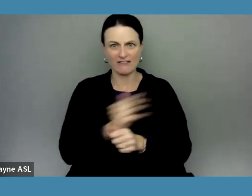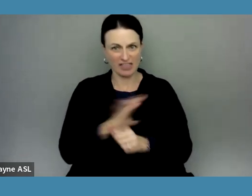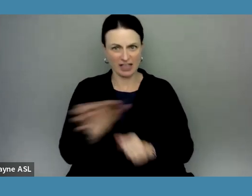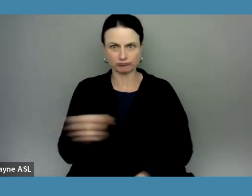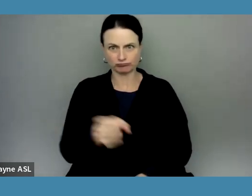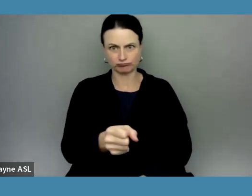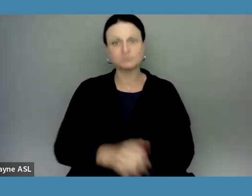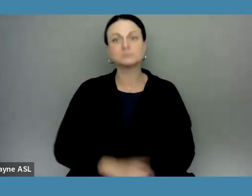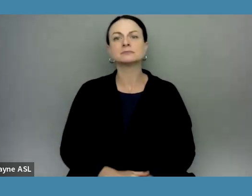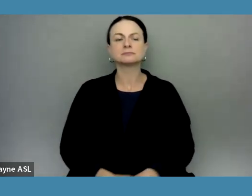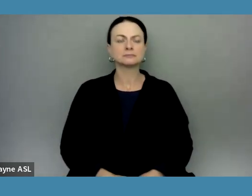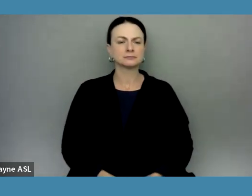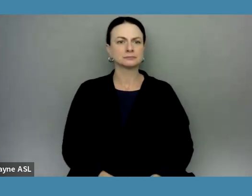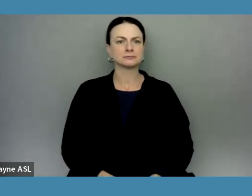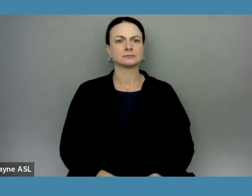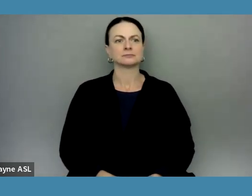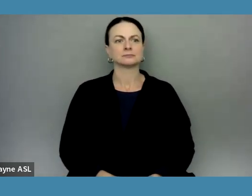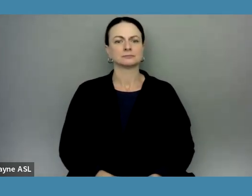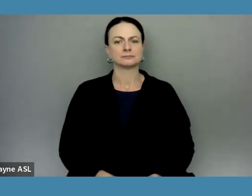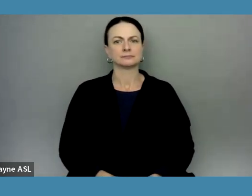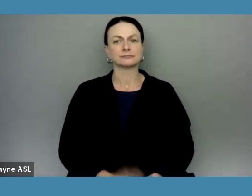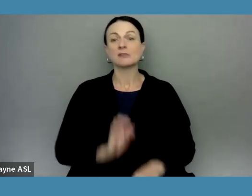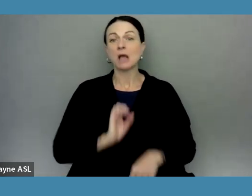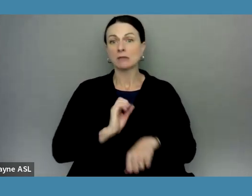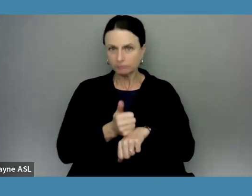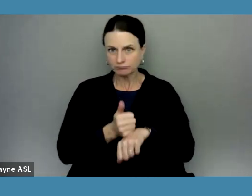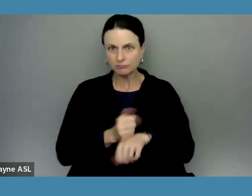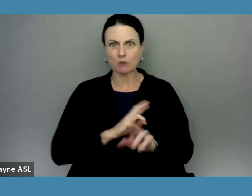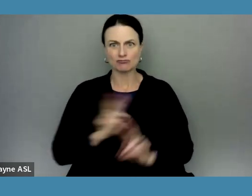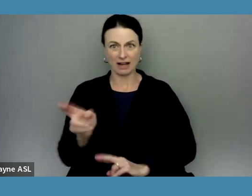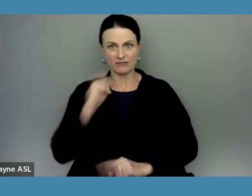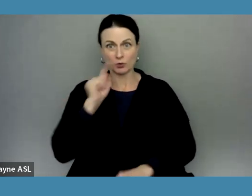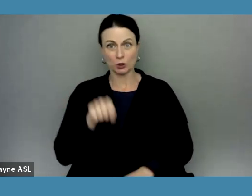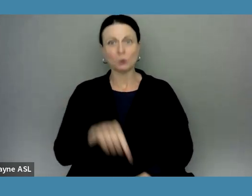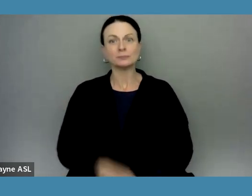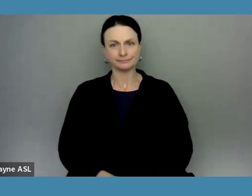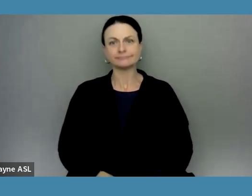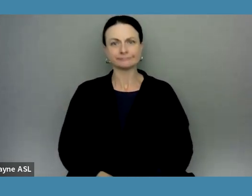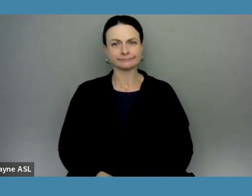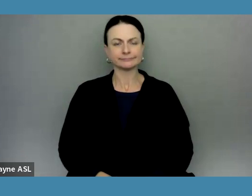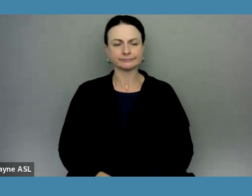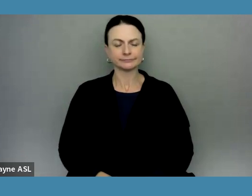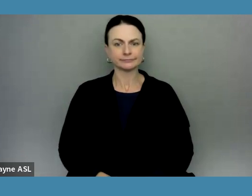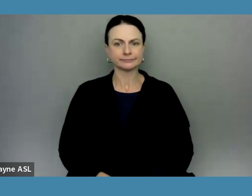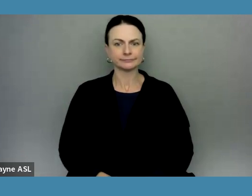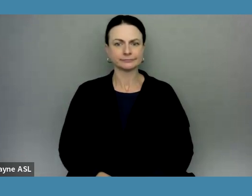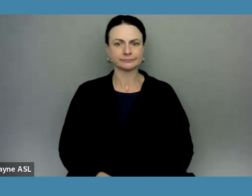that you need are available for the scheduled hearing date and time.